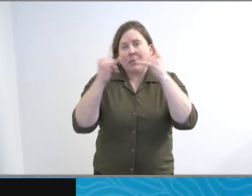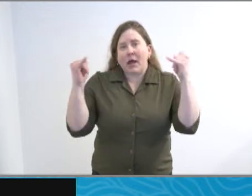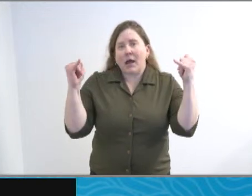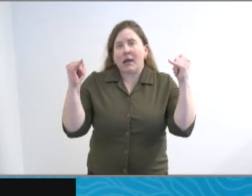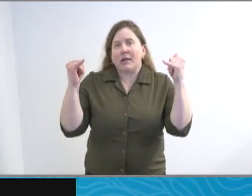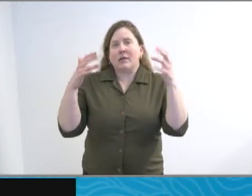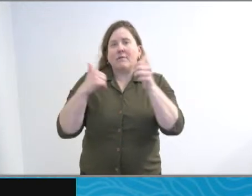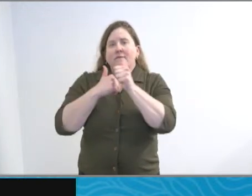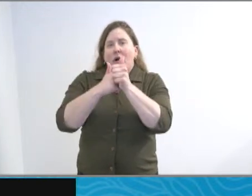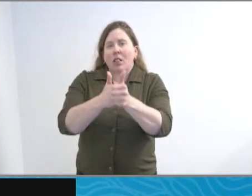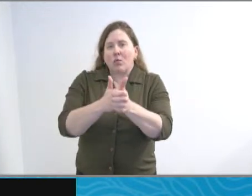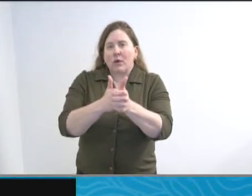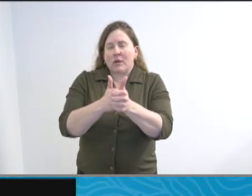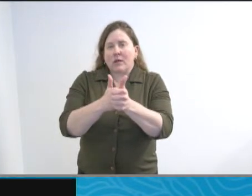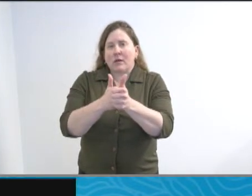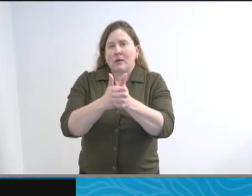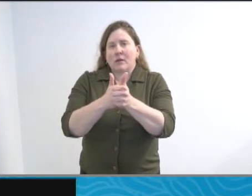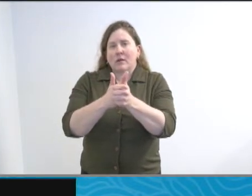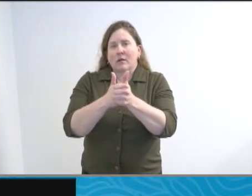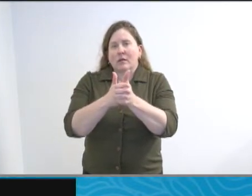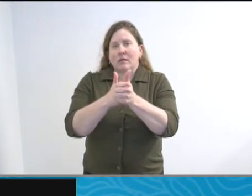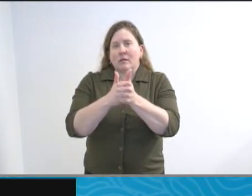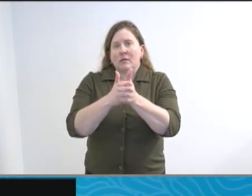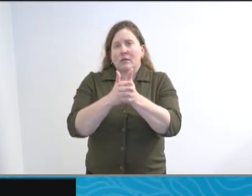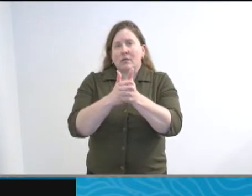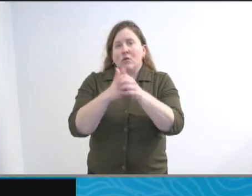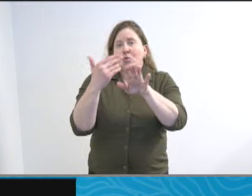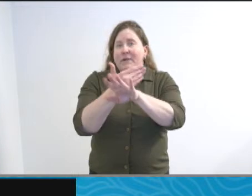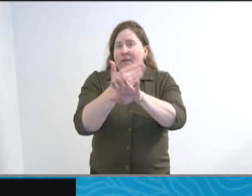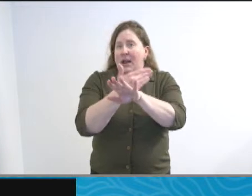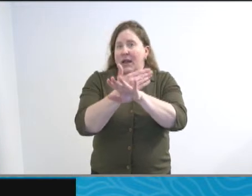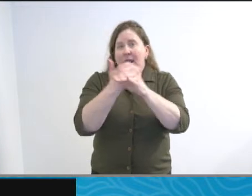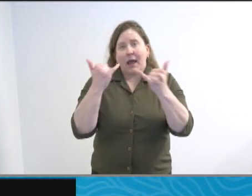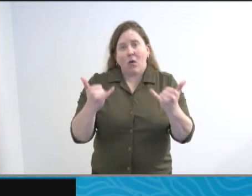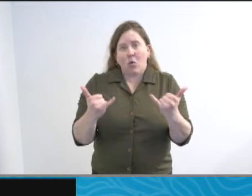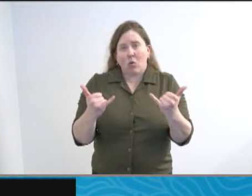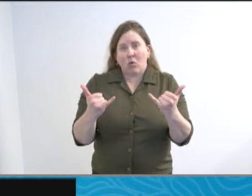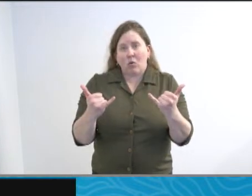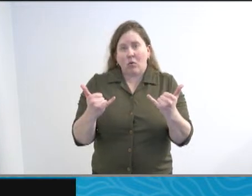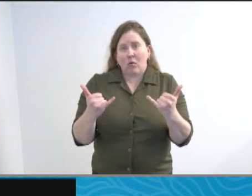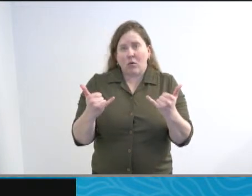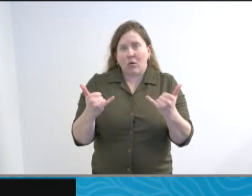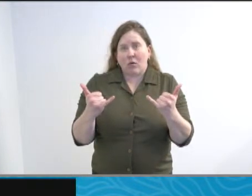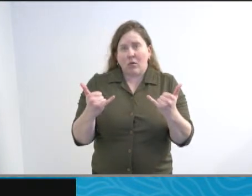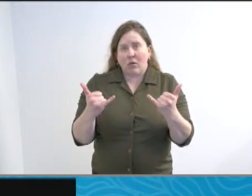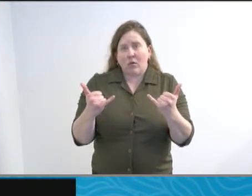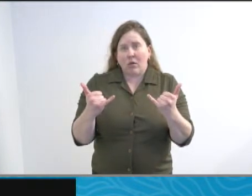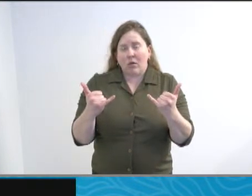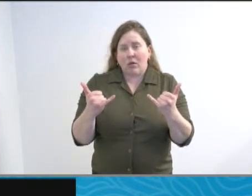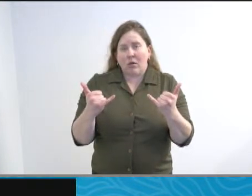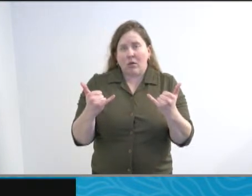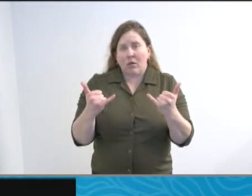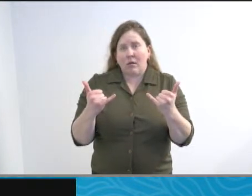and so, again, where we find ourselves right now is in, we're developing the draft